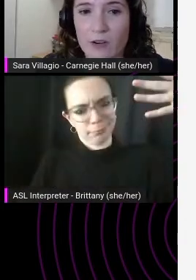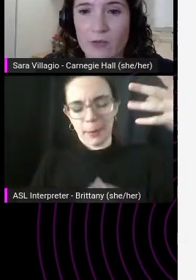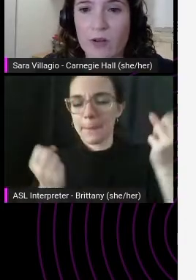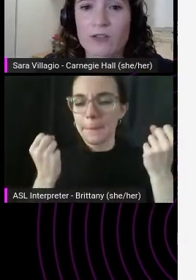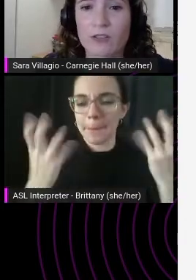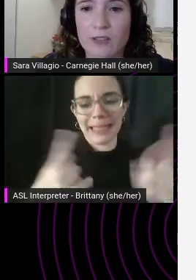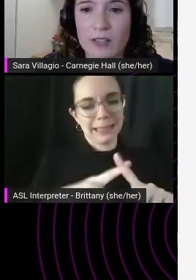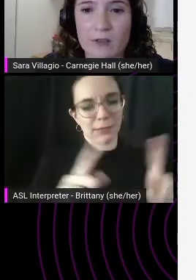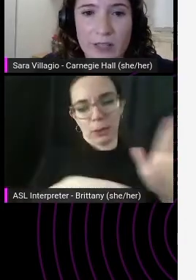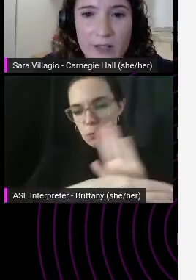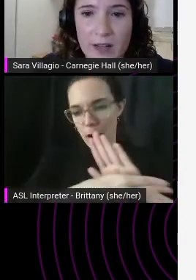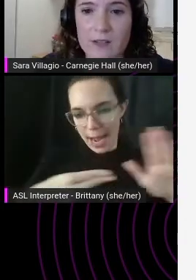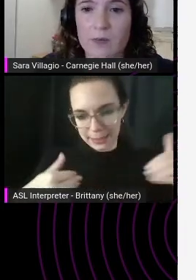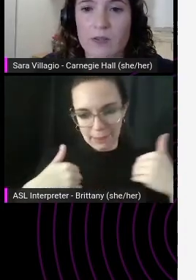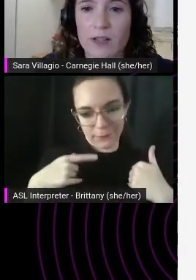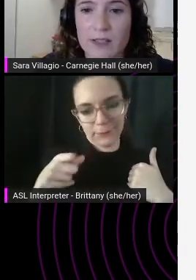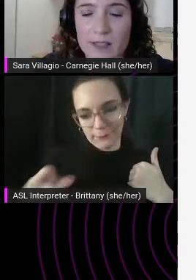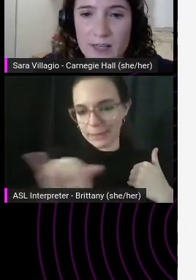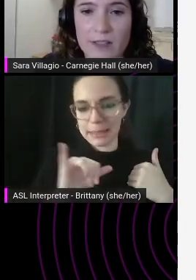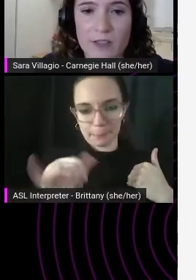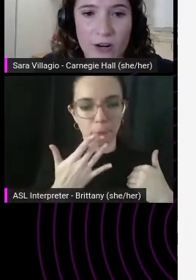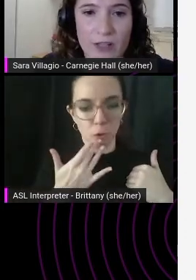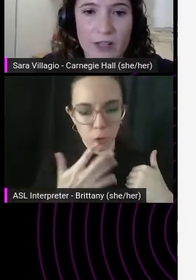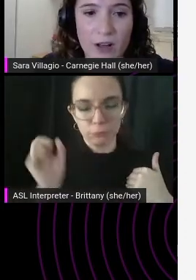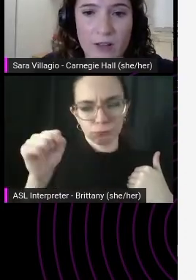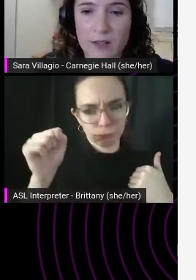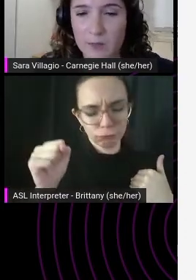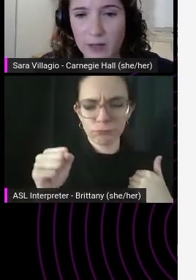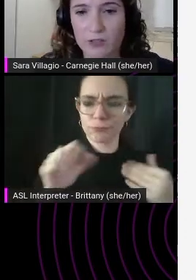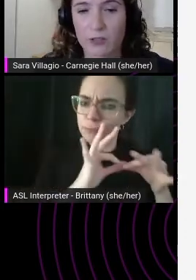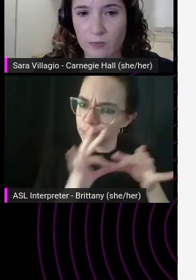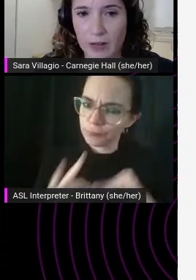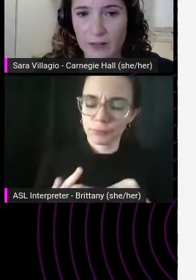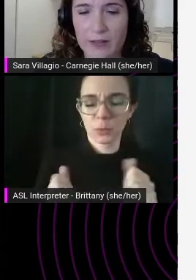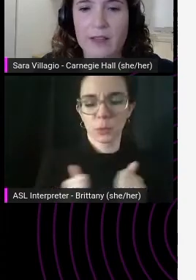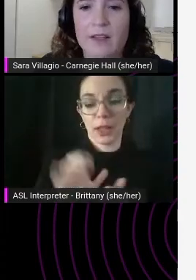So, while certainly recognizable and distinct to Carnegie Hall, especially the red,